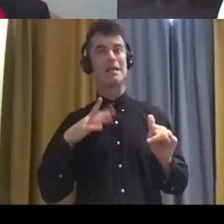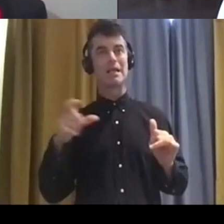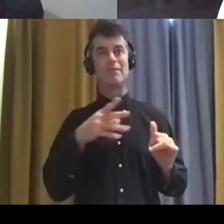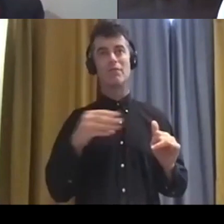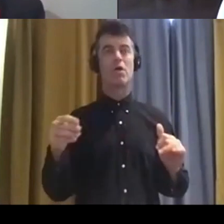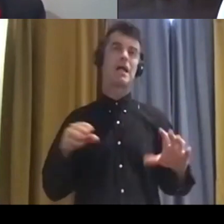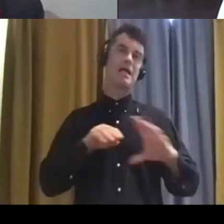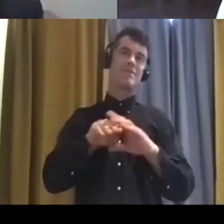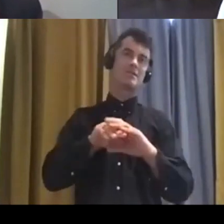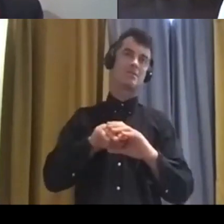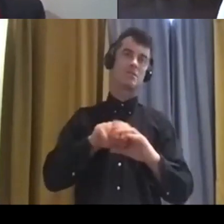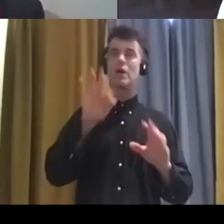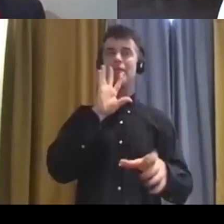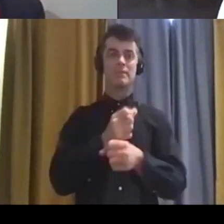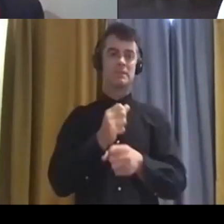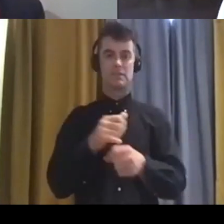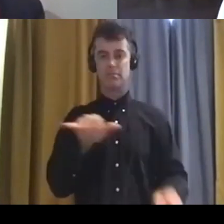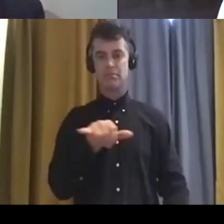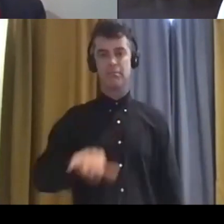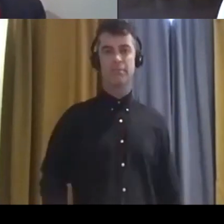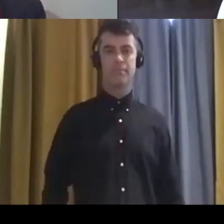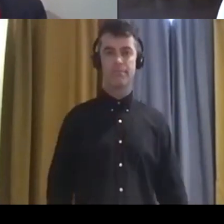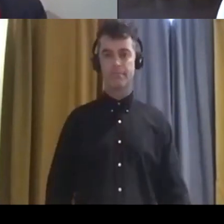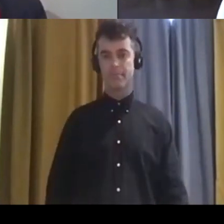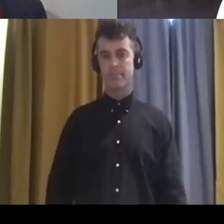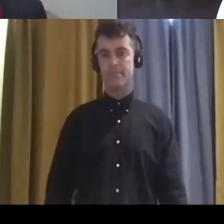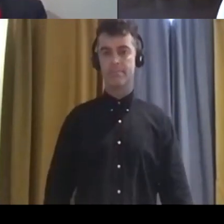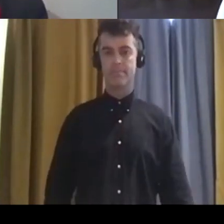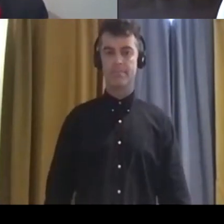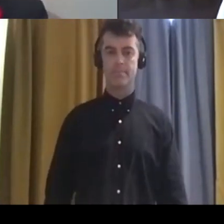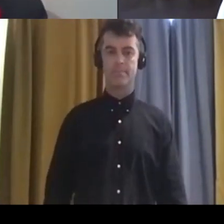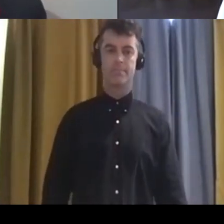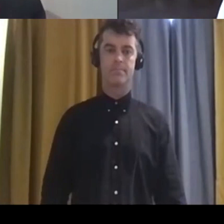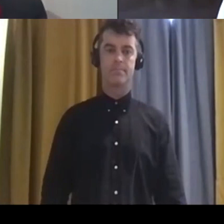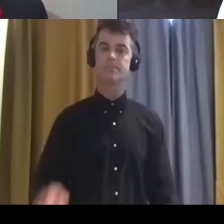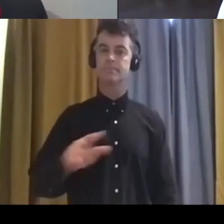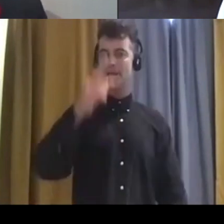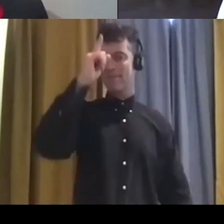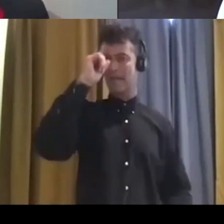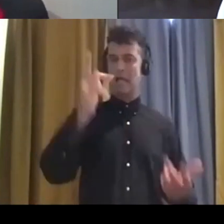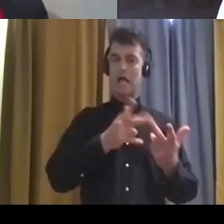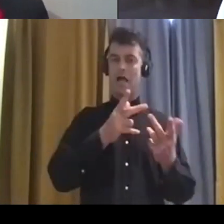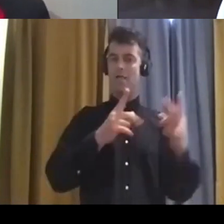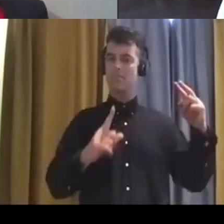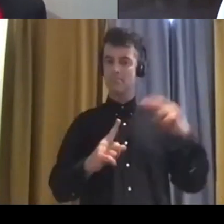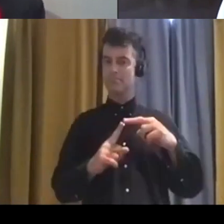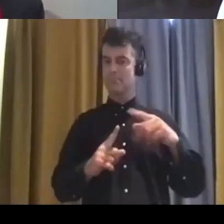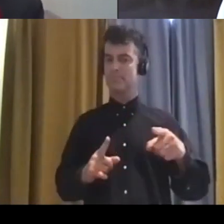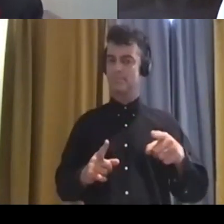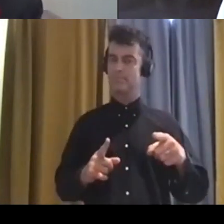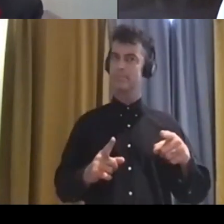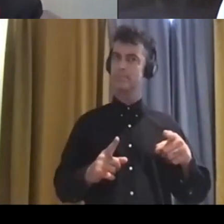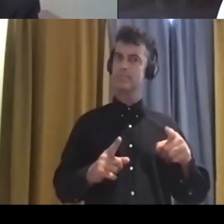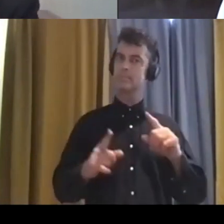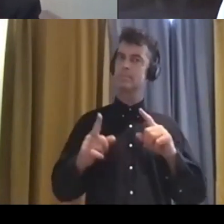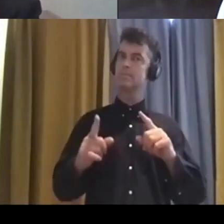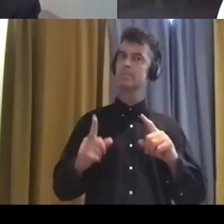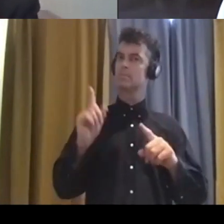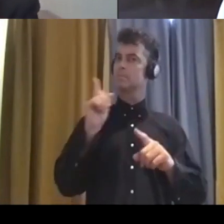I think the other point there just you know in reflecting on one of the biggest issues